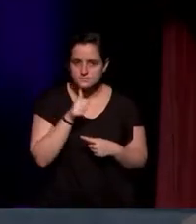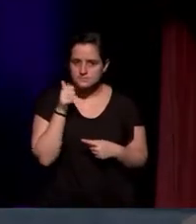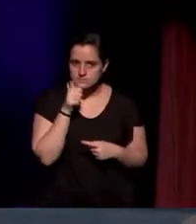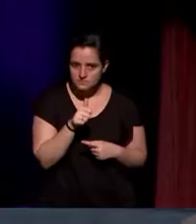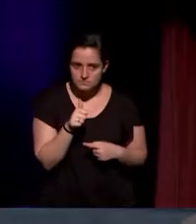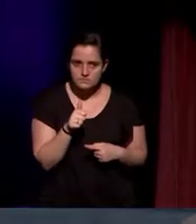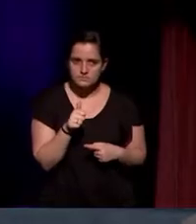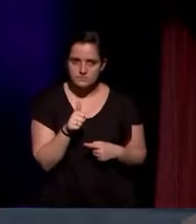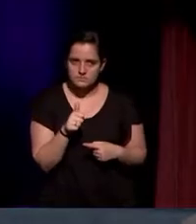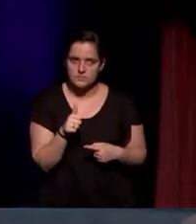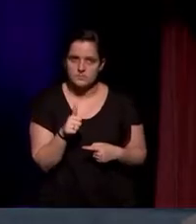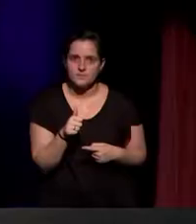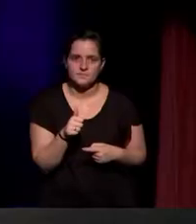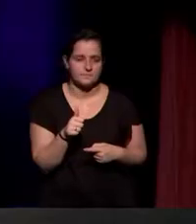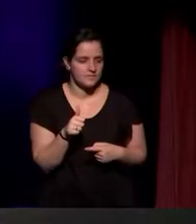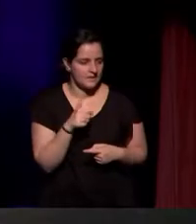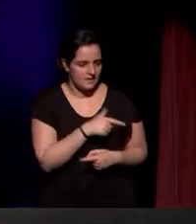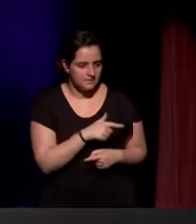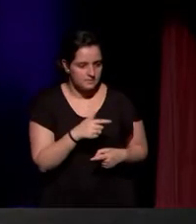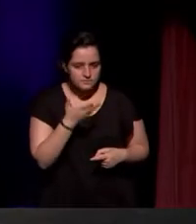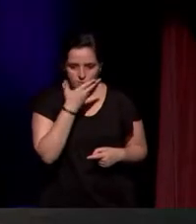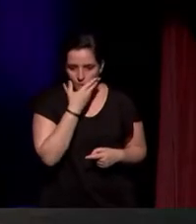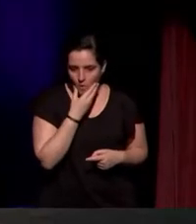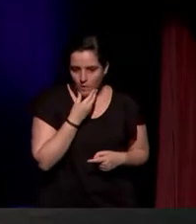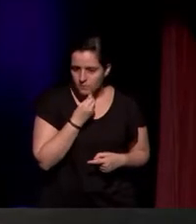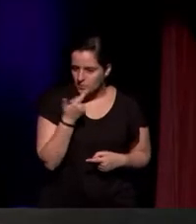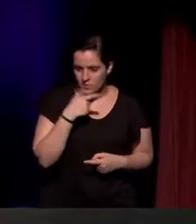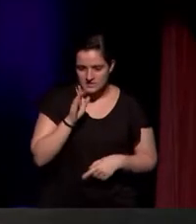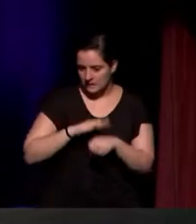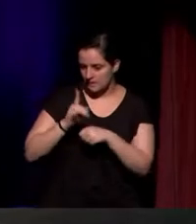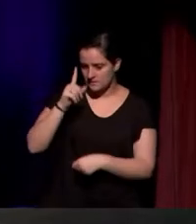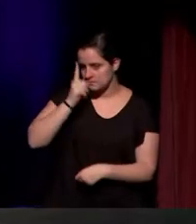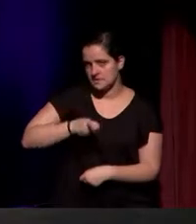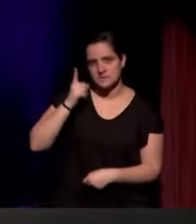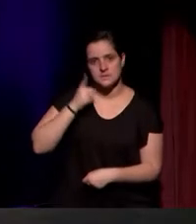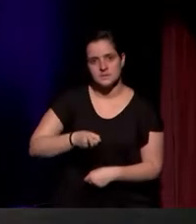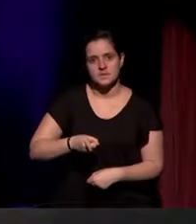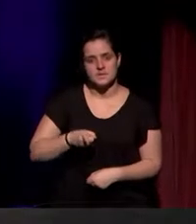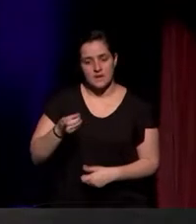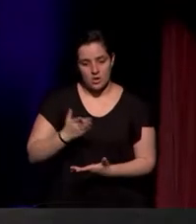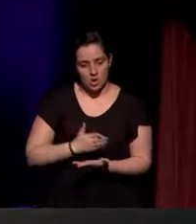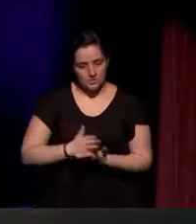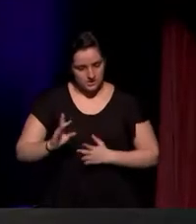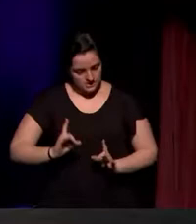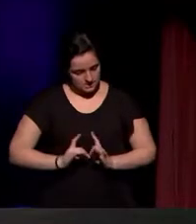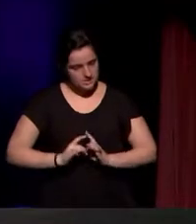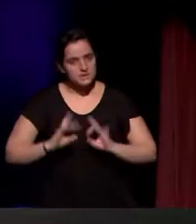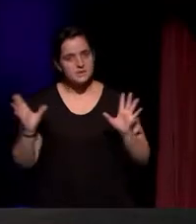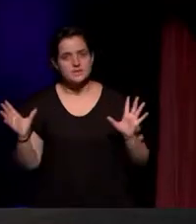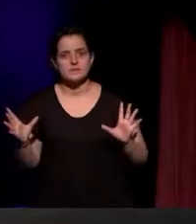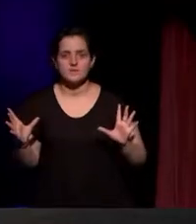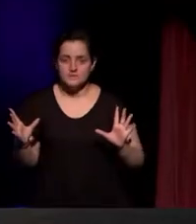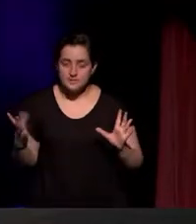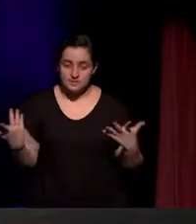to be controlled by men, they would have some independence, with all the problems